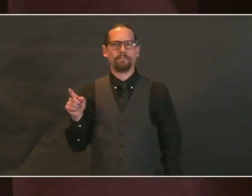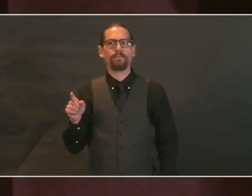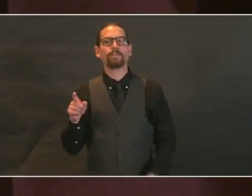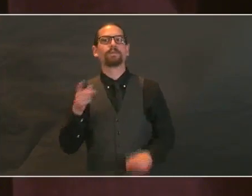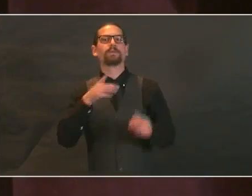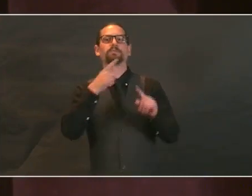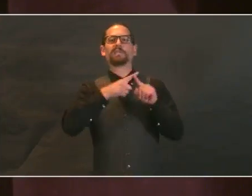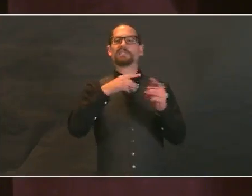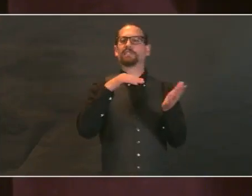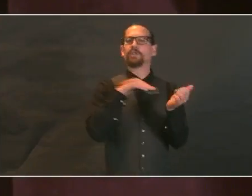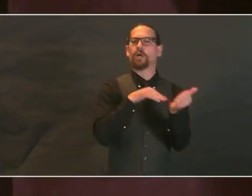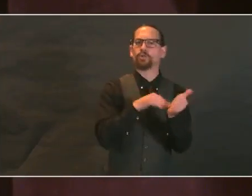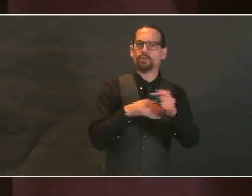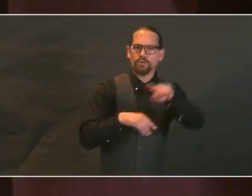AN ONGOING SAFETY REVIEW